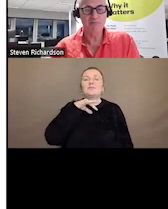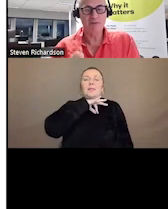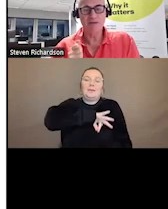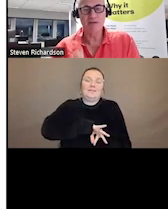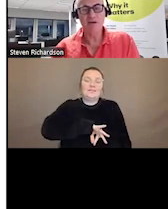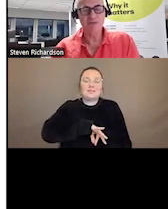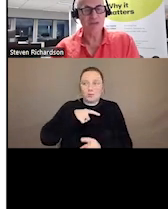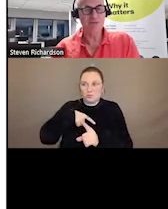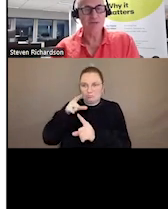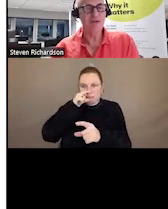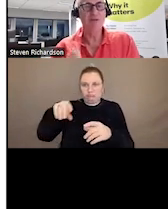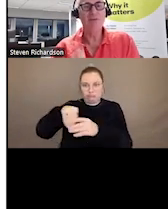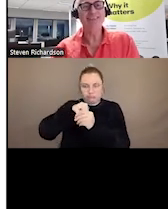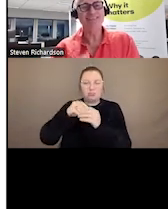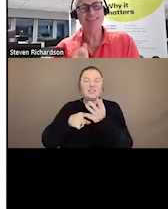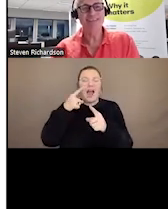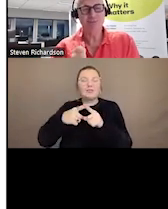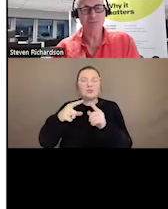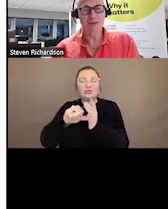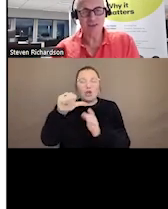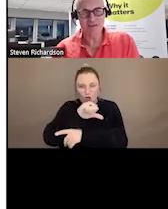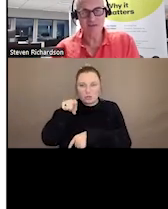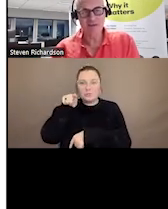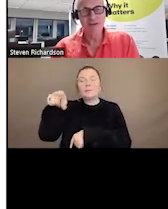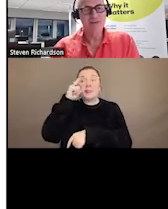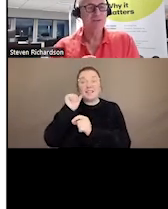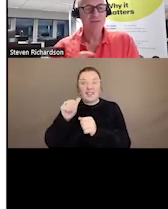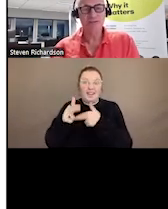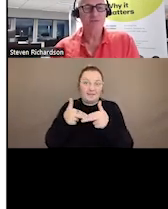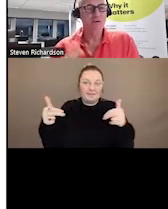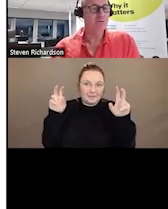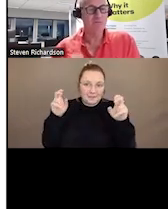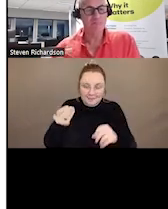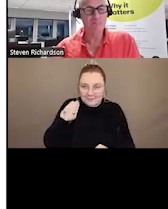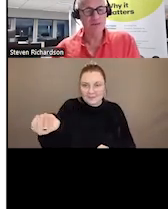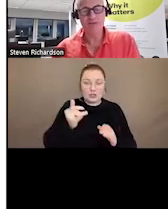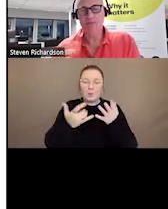their income tax for the year, that is the gift they get. That says you a whole lot of messing